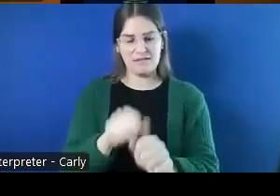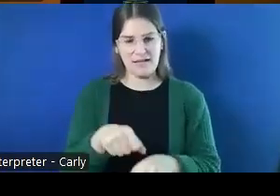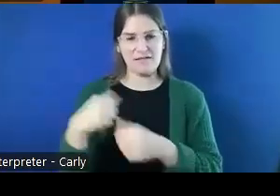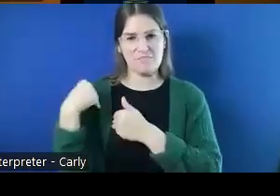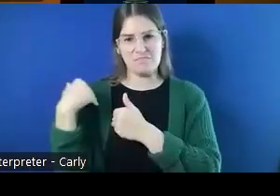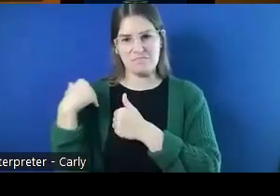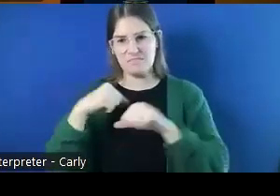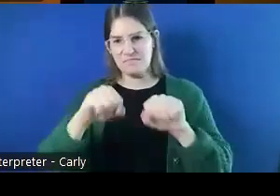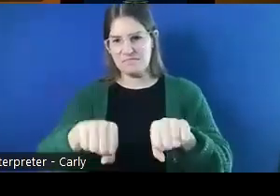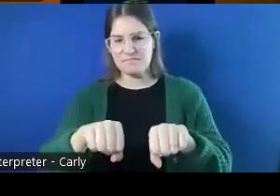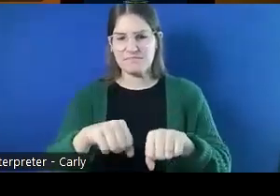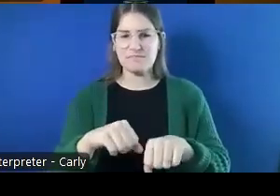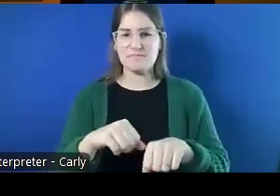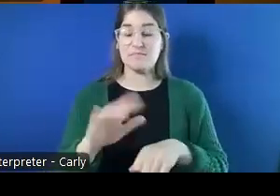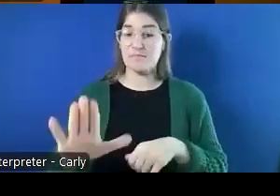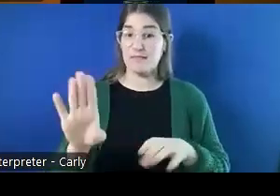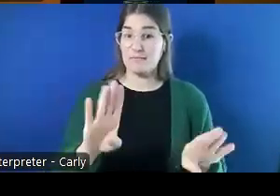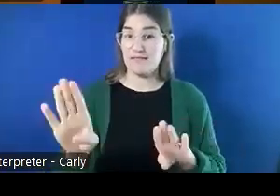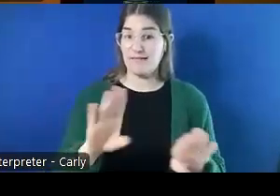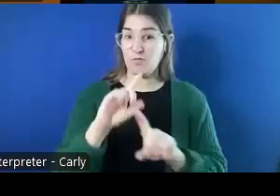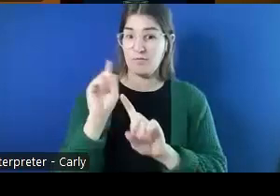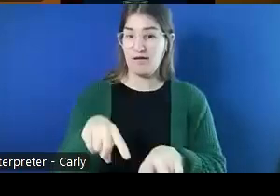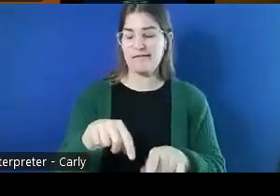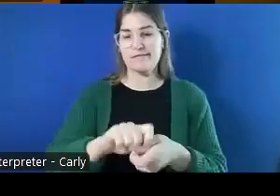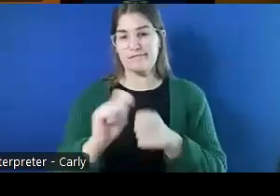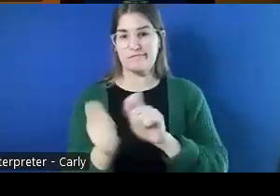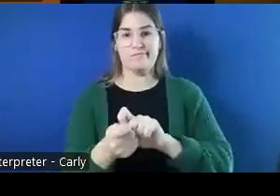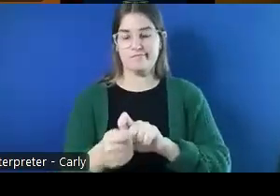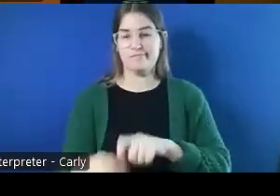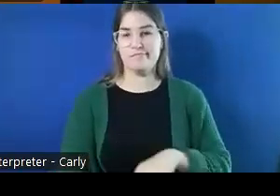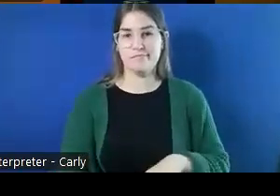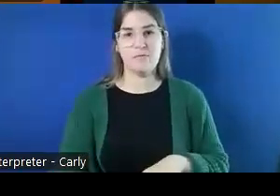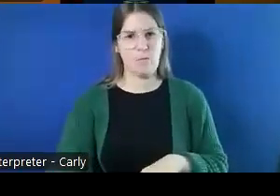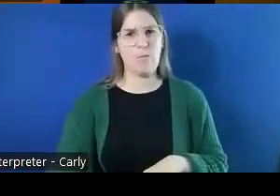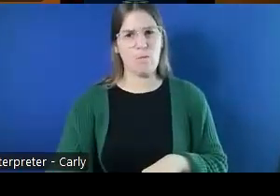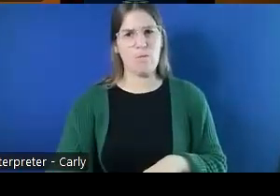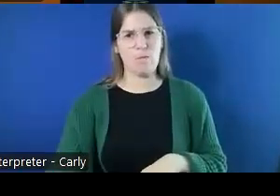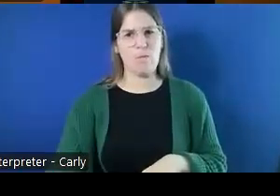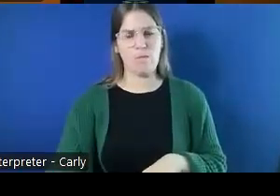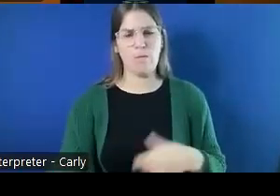and change essentially their behavior responses to the stress can be really supportive um oftentimes